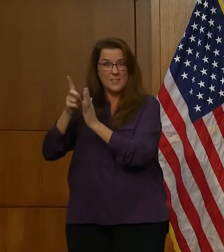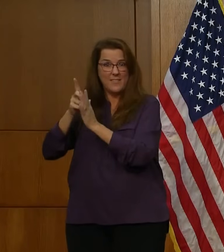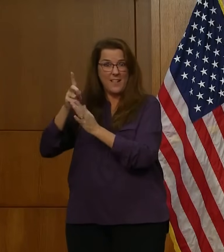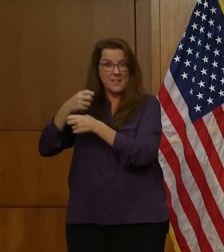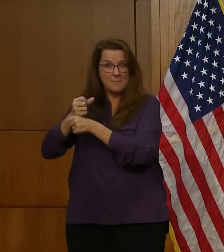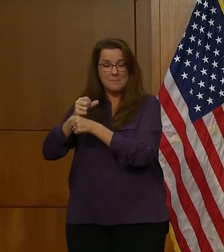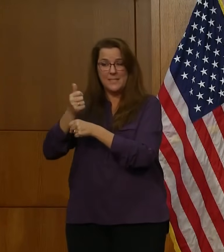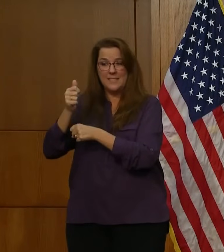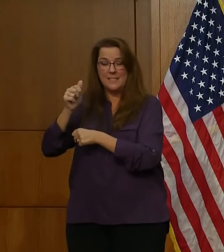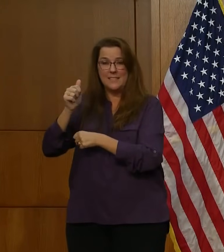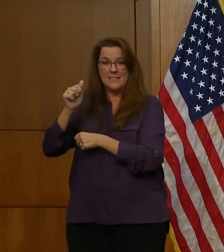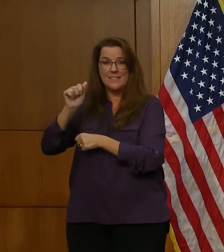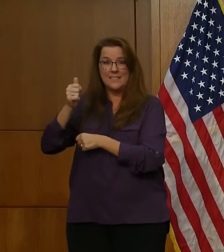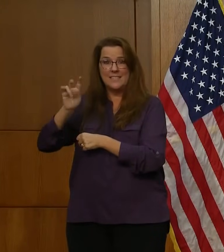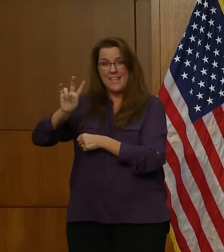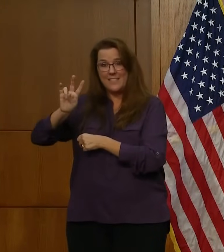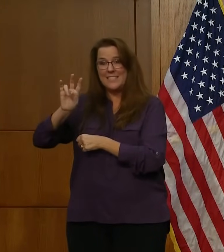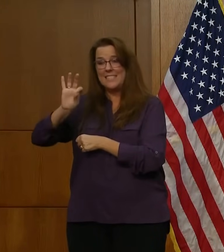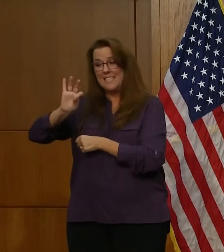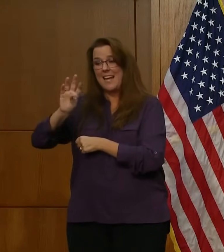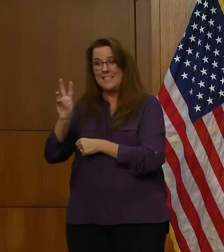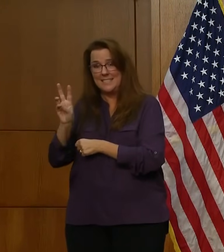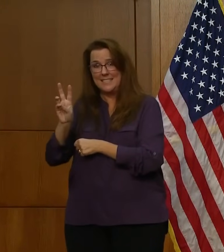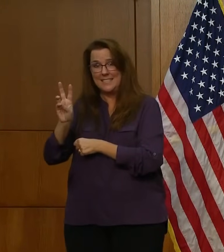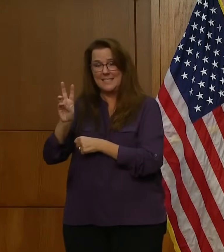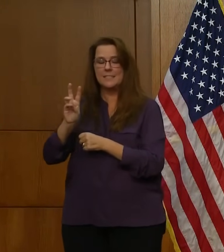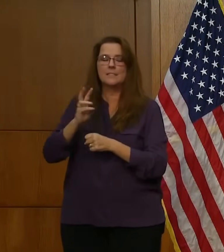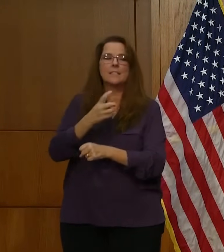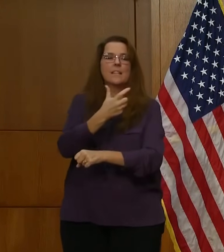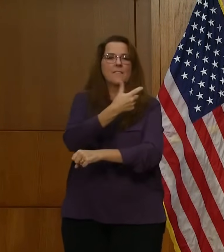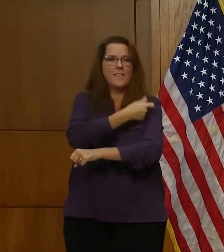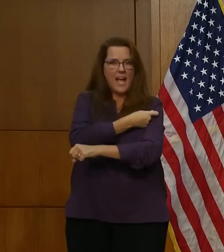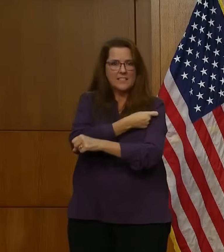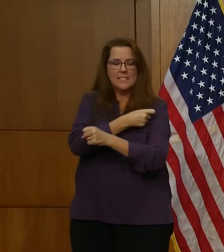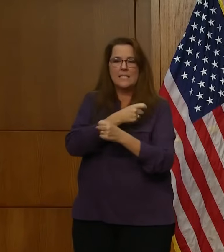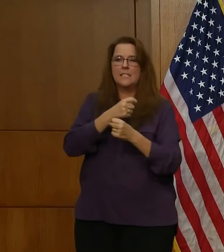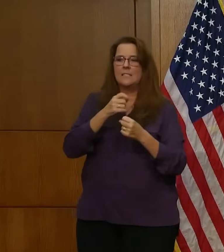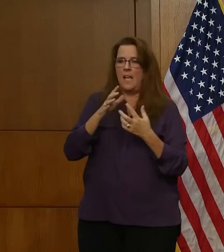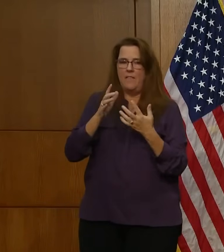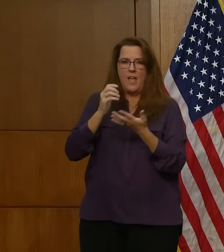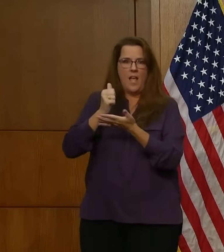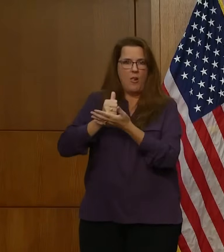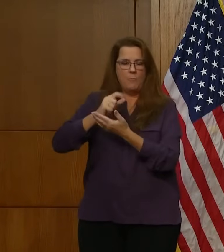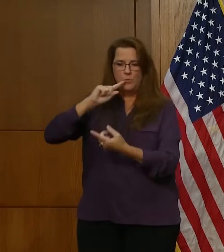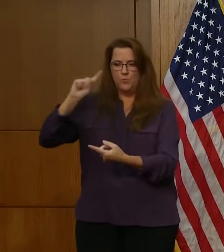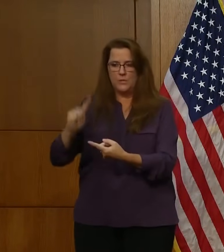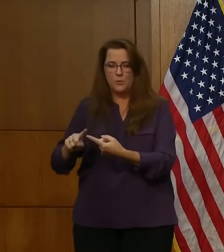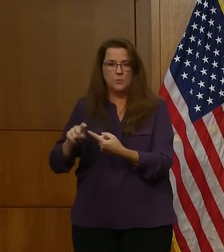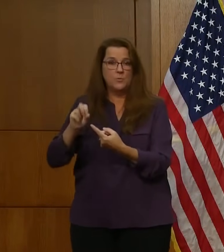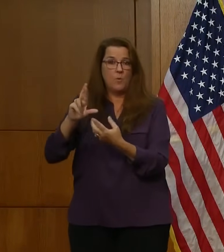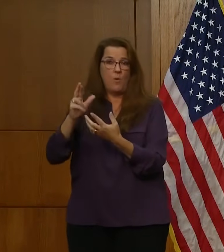THE FIRST SMALLPOX VACCINATION,